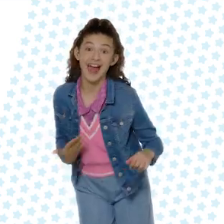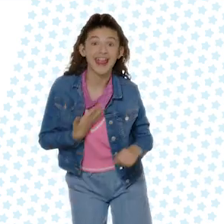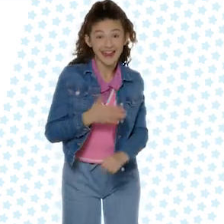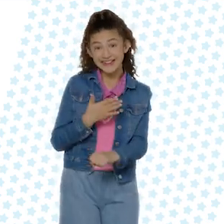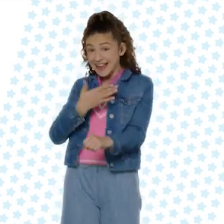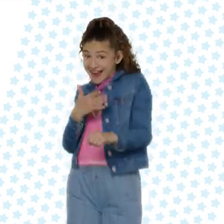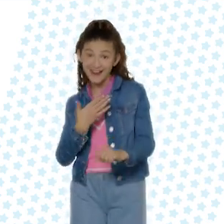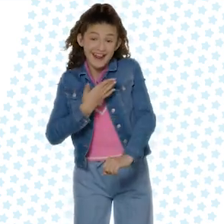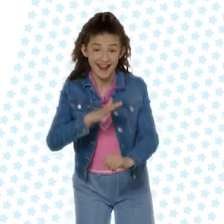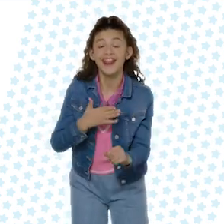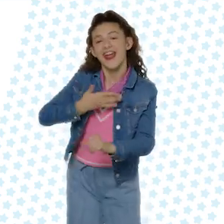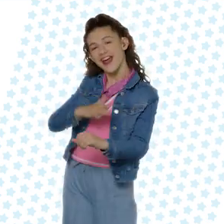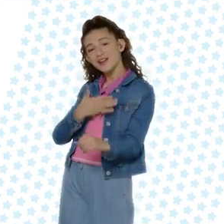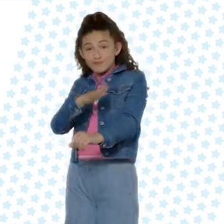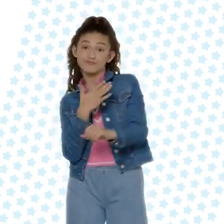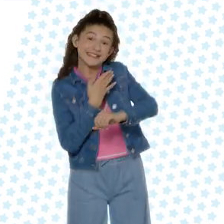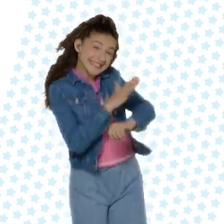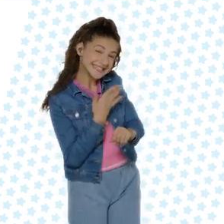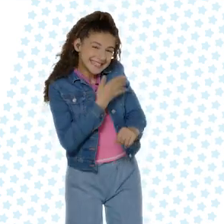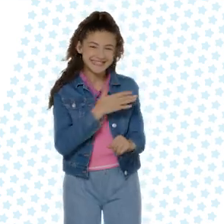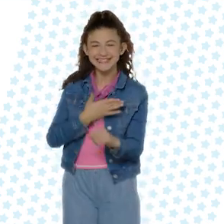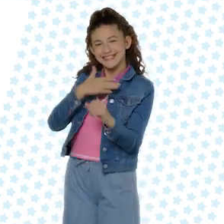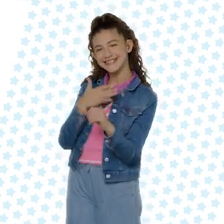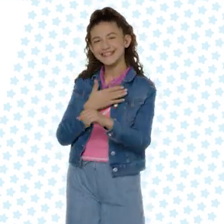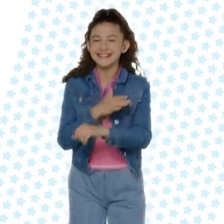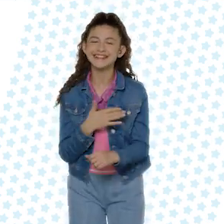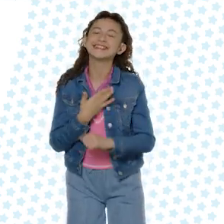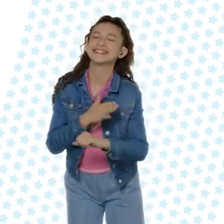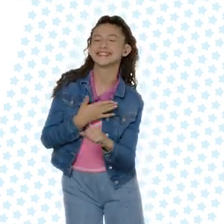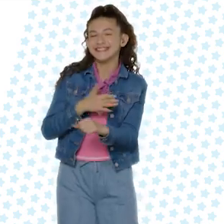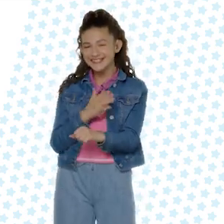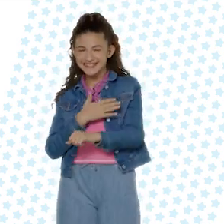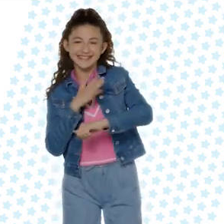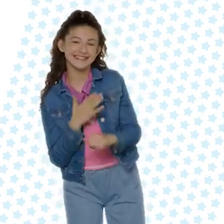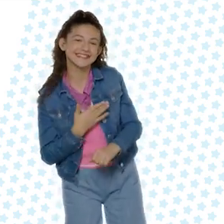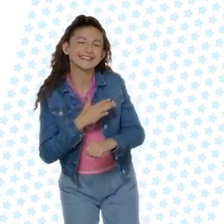La da la da da, la da da da La da la da di da da, la da da da da